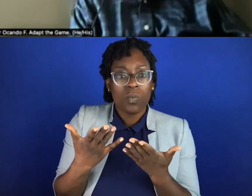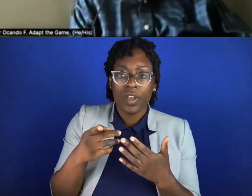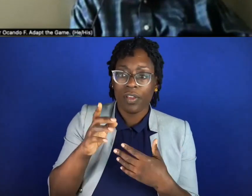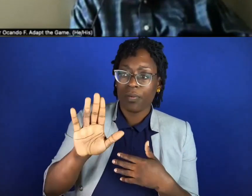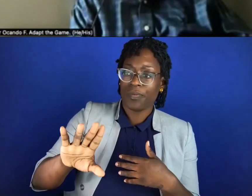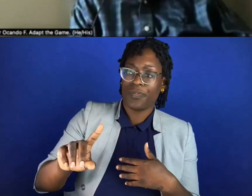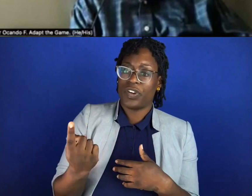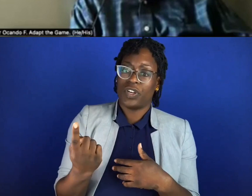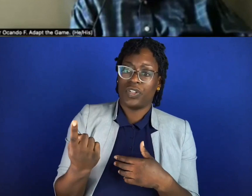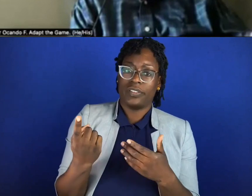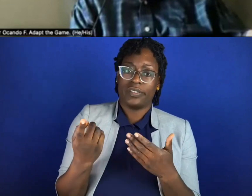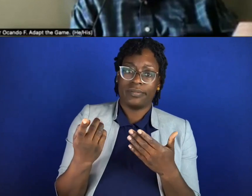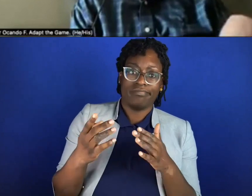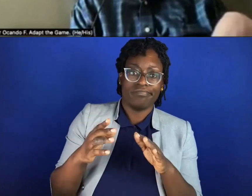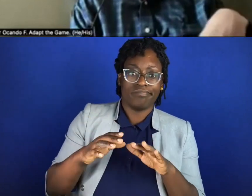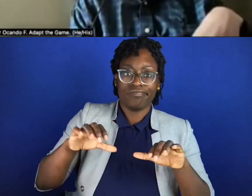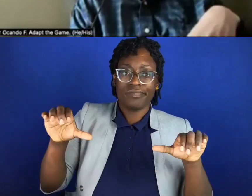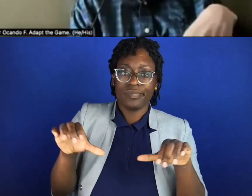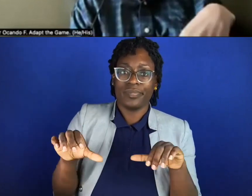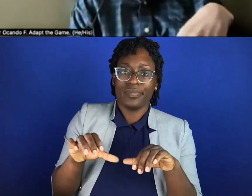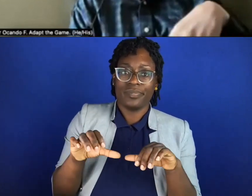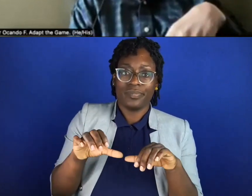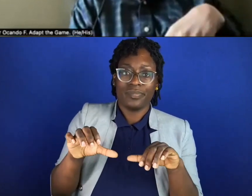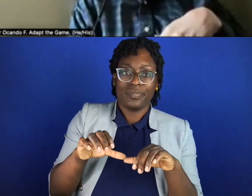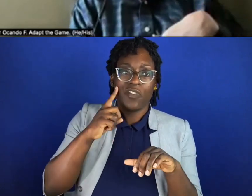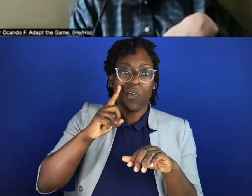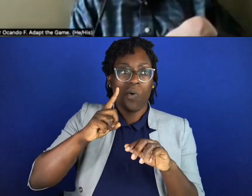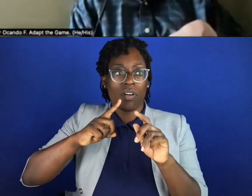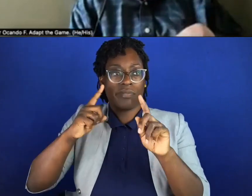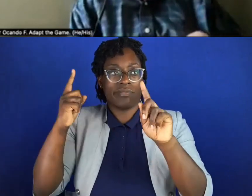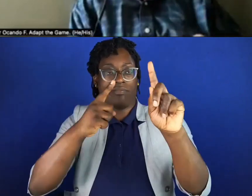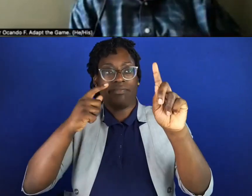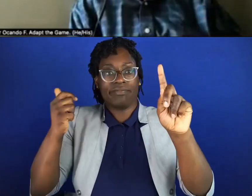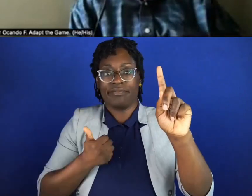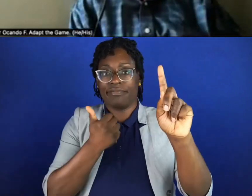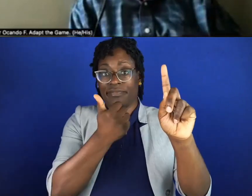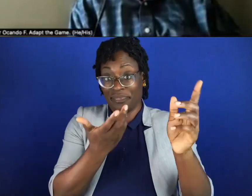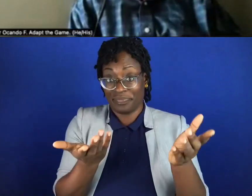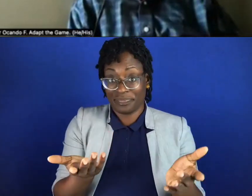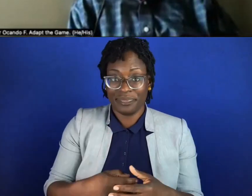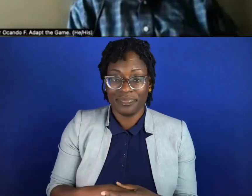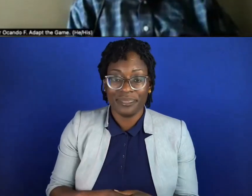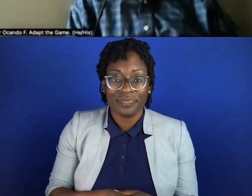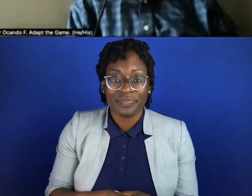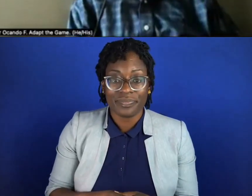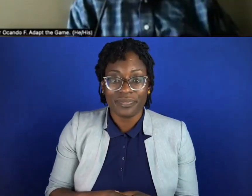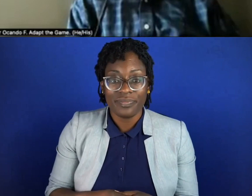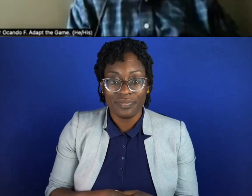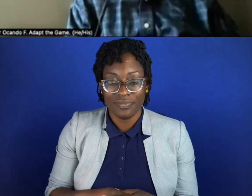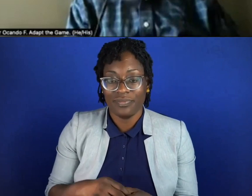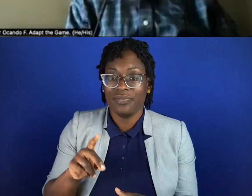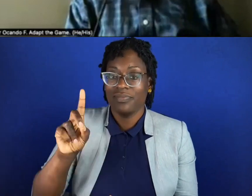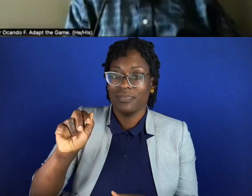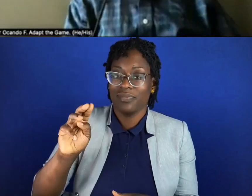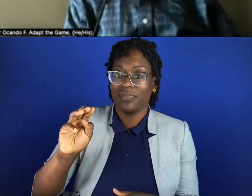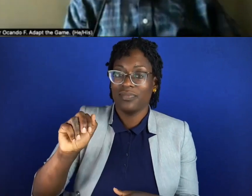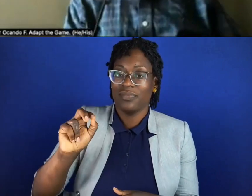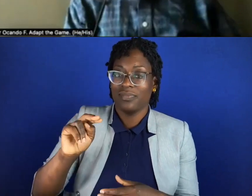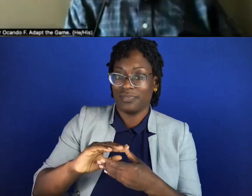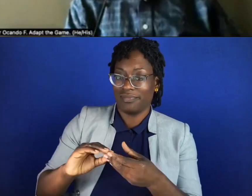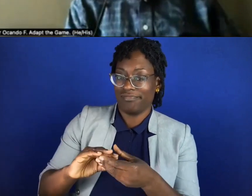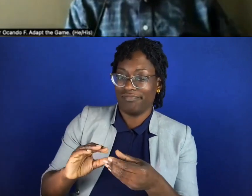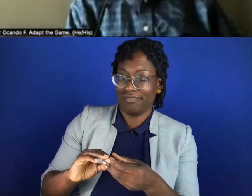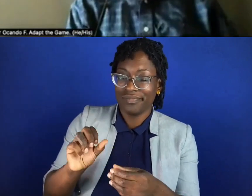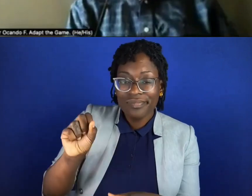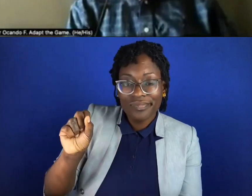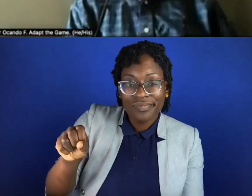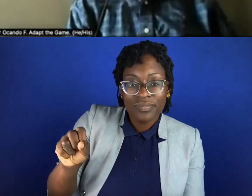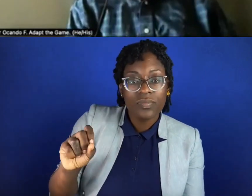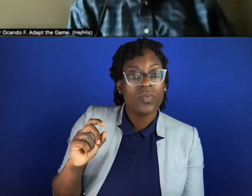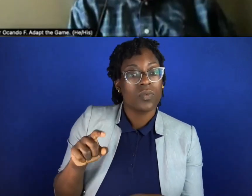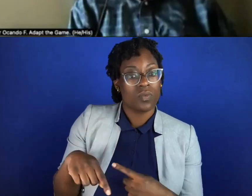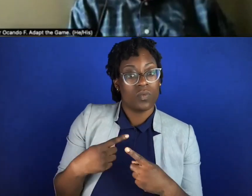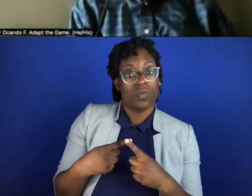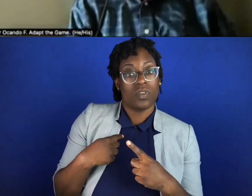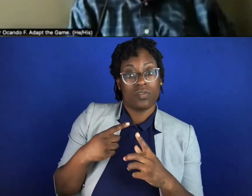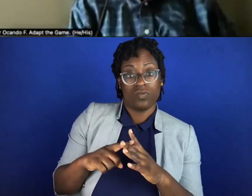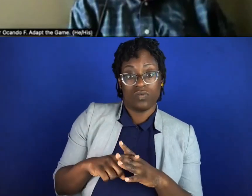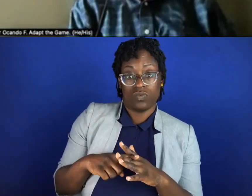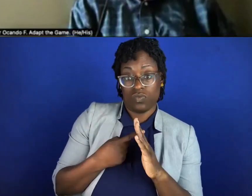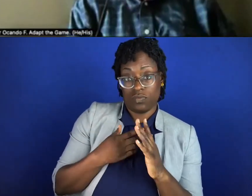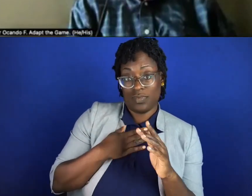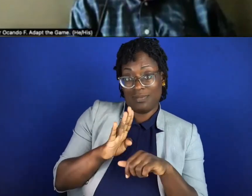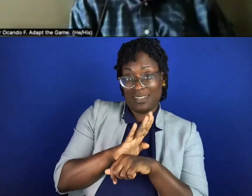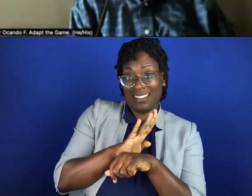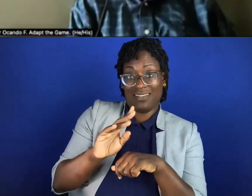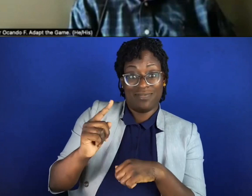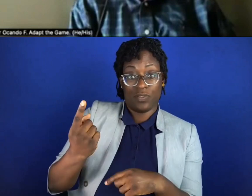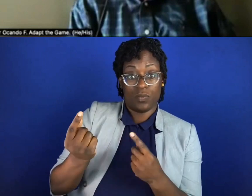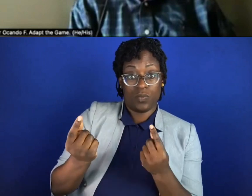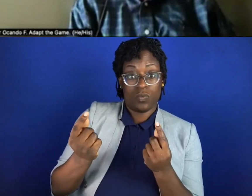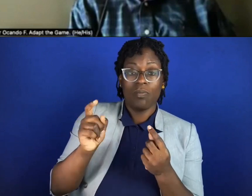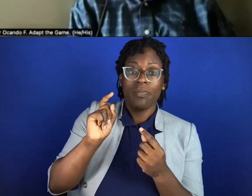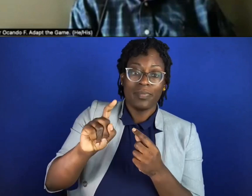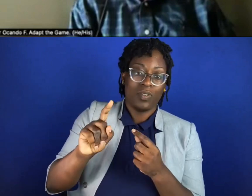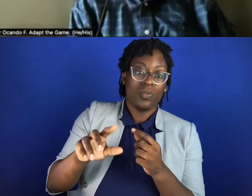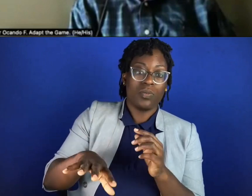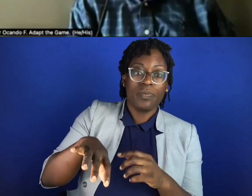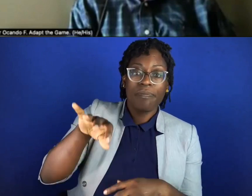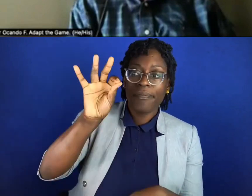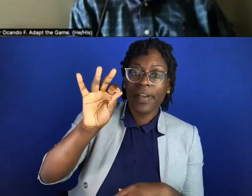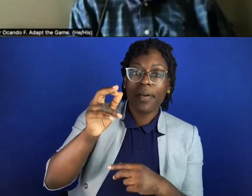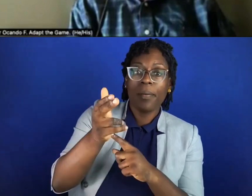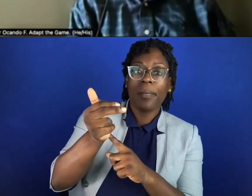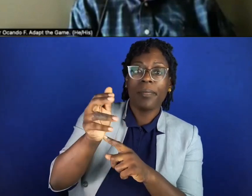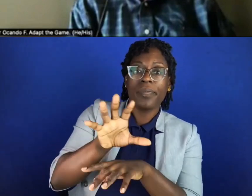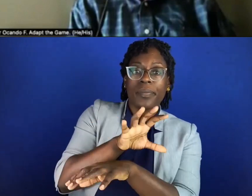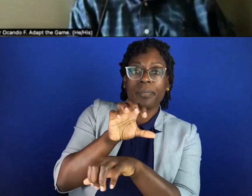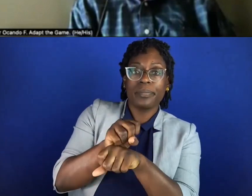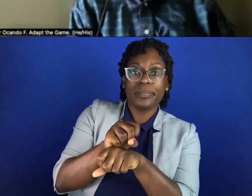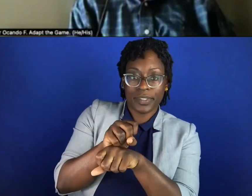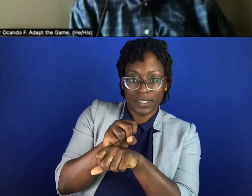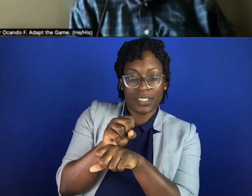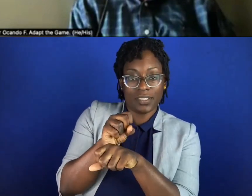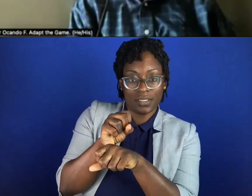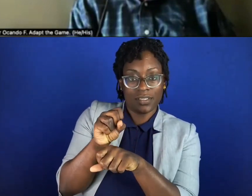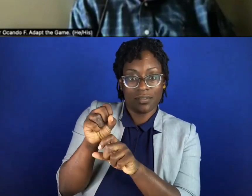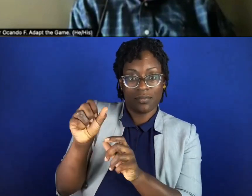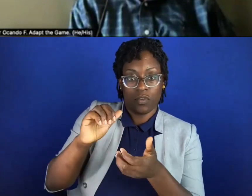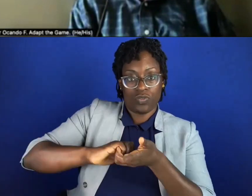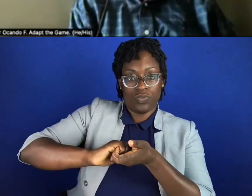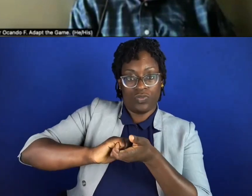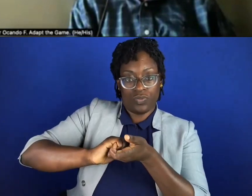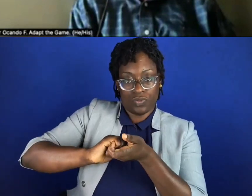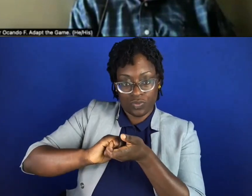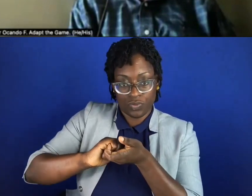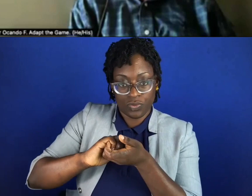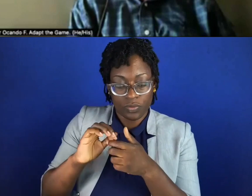Yah, When I started my business, the first thing I needed to do was to find a hotel booking